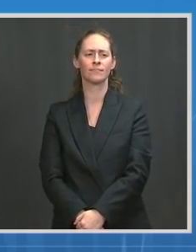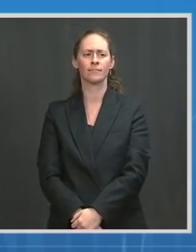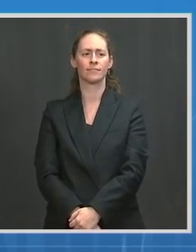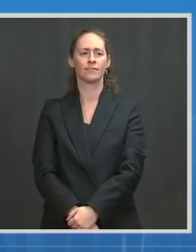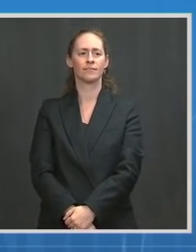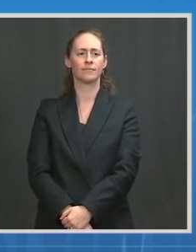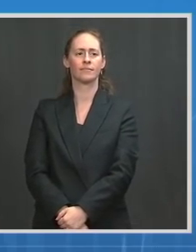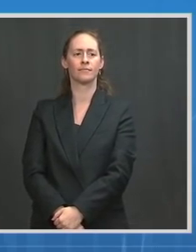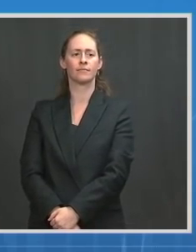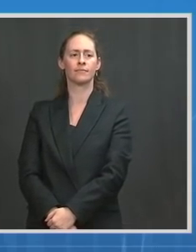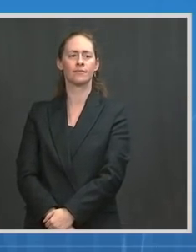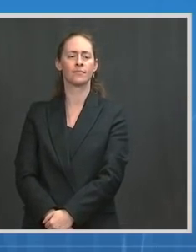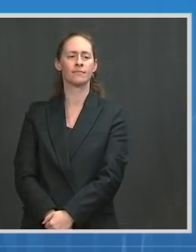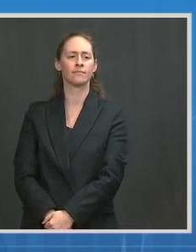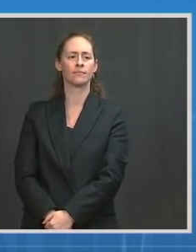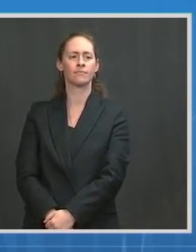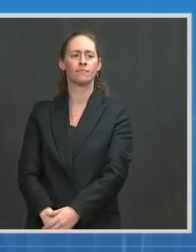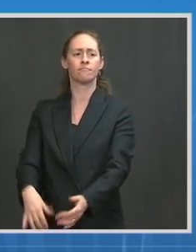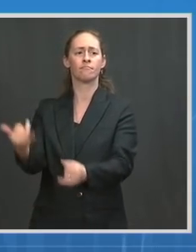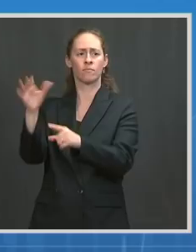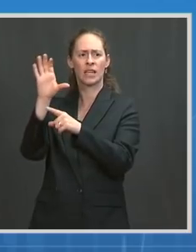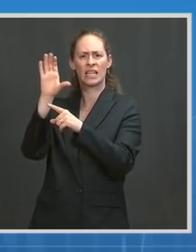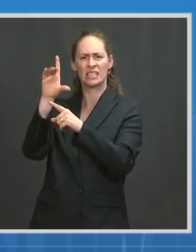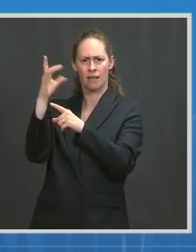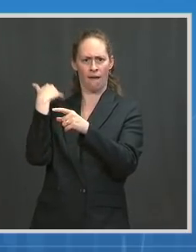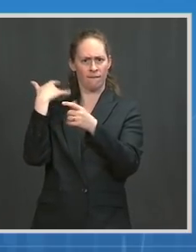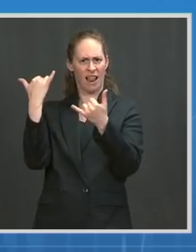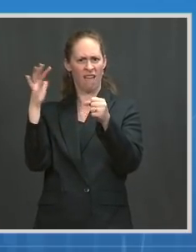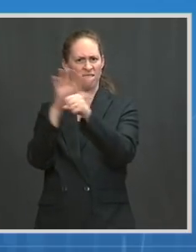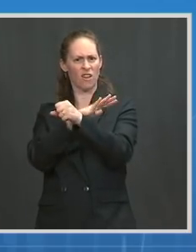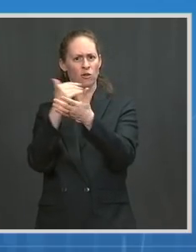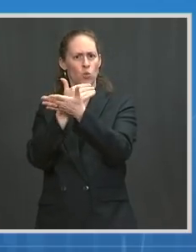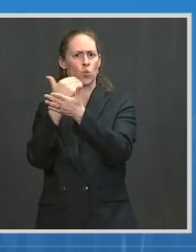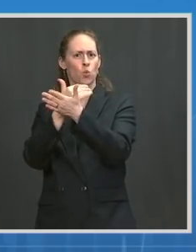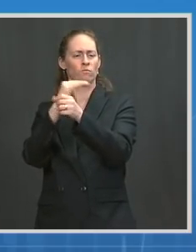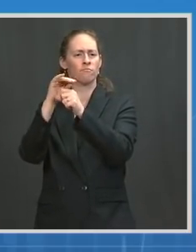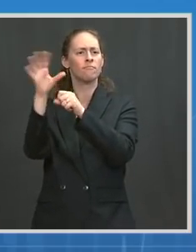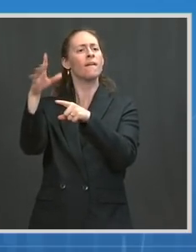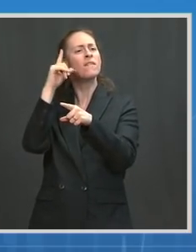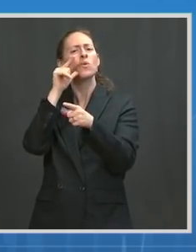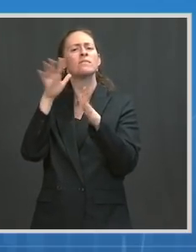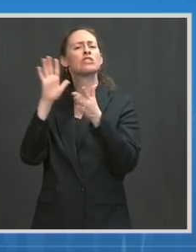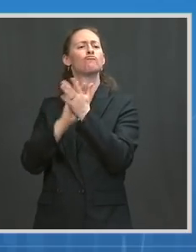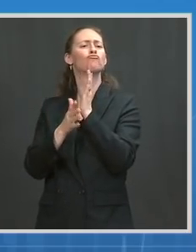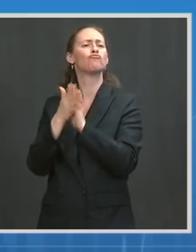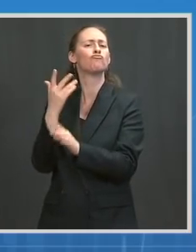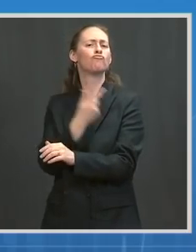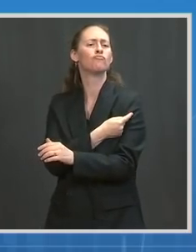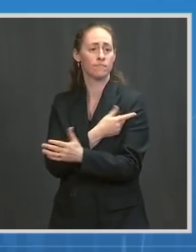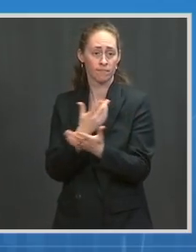Over the course of the pandemic, we are continuously gathering data and evidence to inform our guidance and decision making.